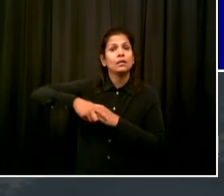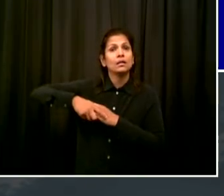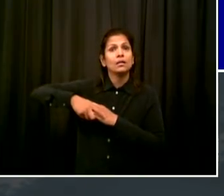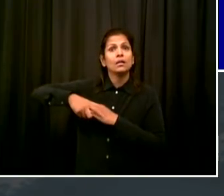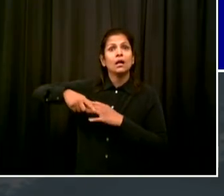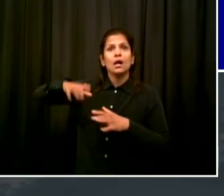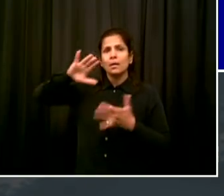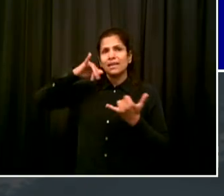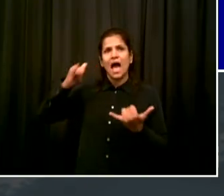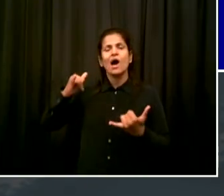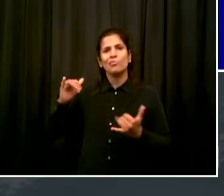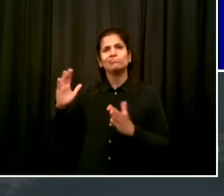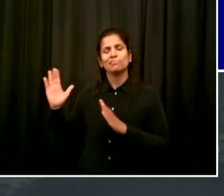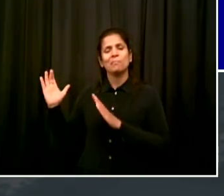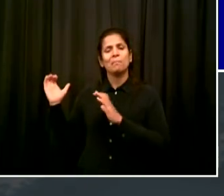THIS CRISIS WE